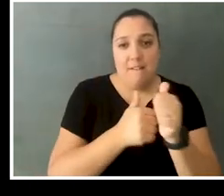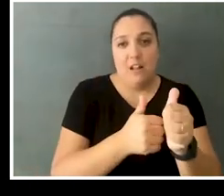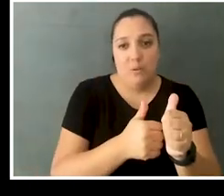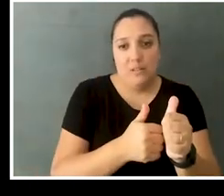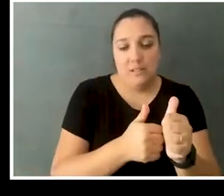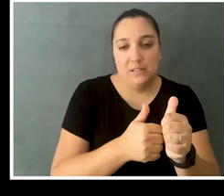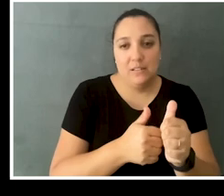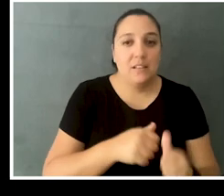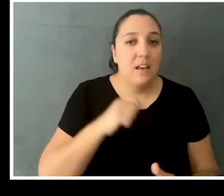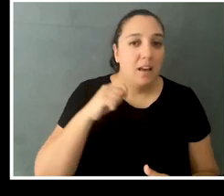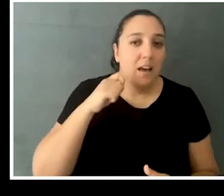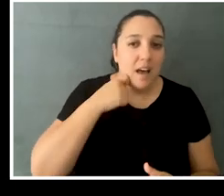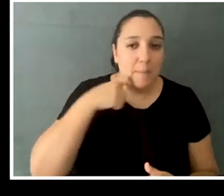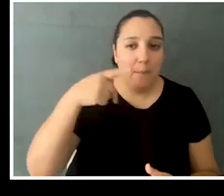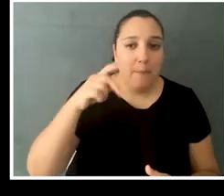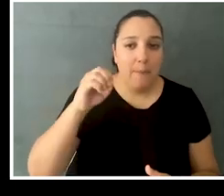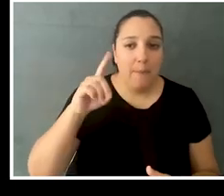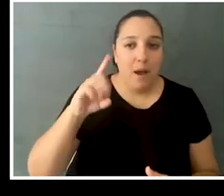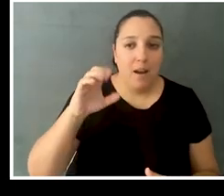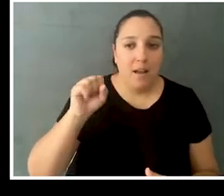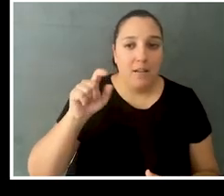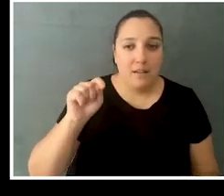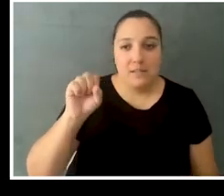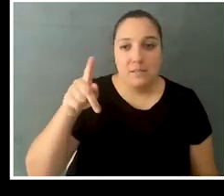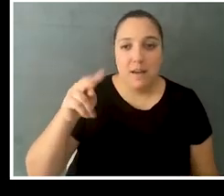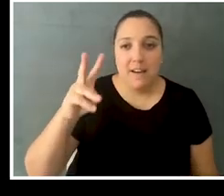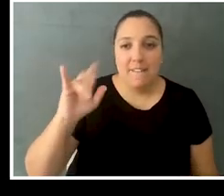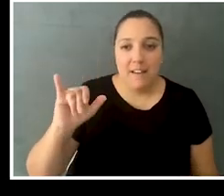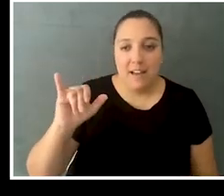follow us on Apple Podcasts, Spotify, and YouTube.